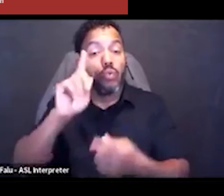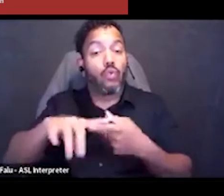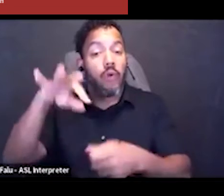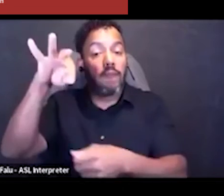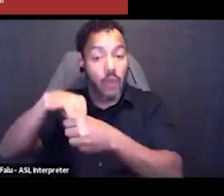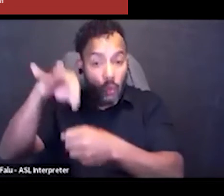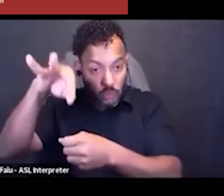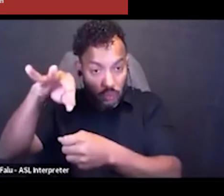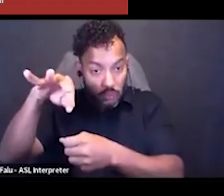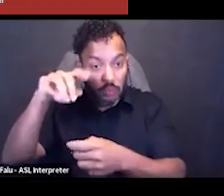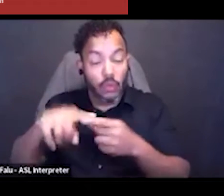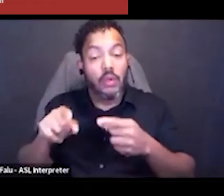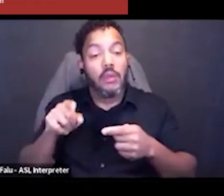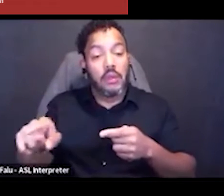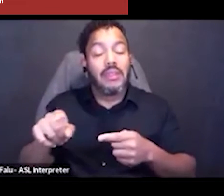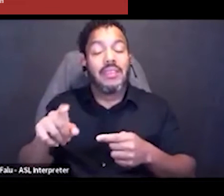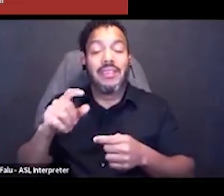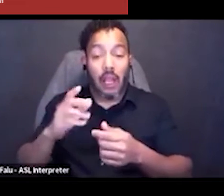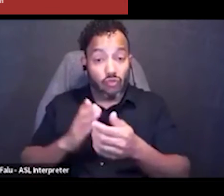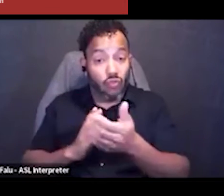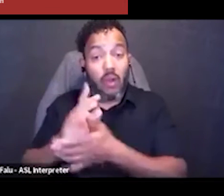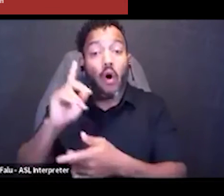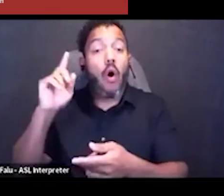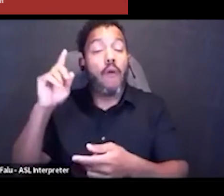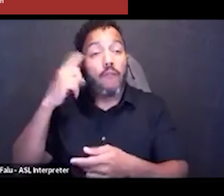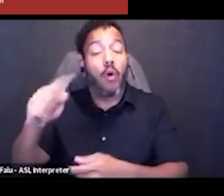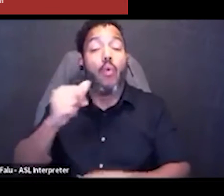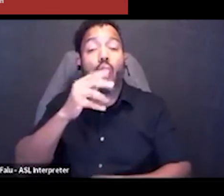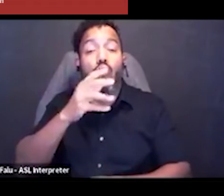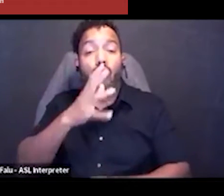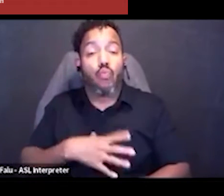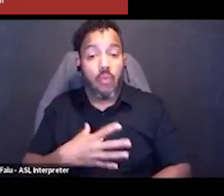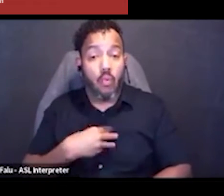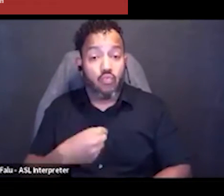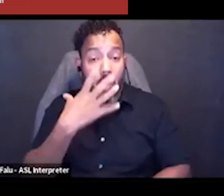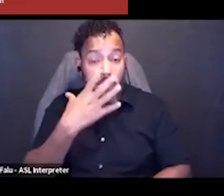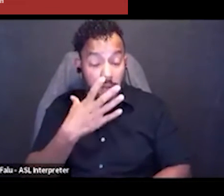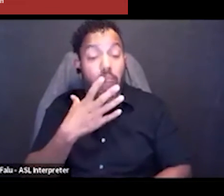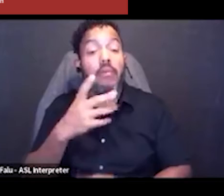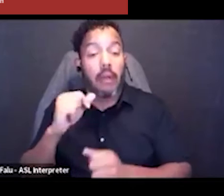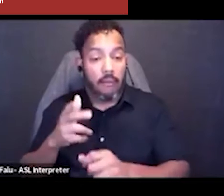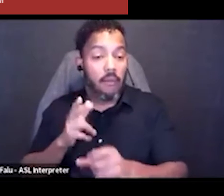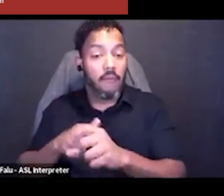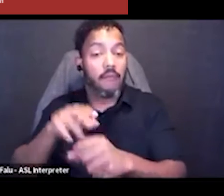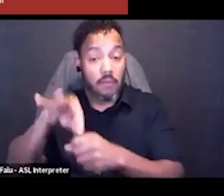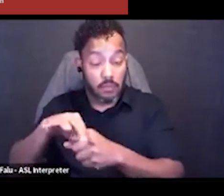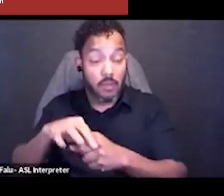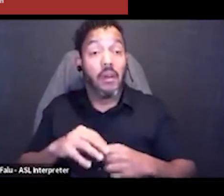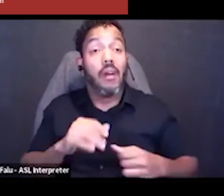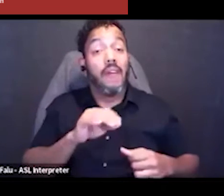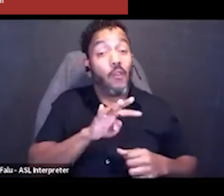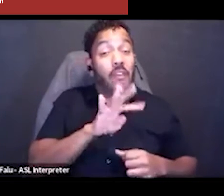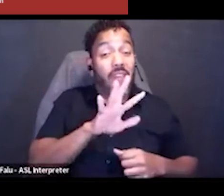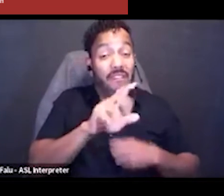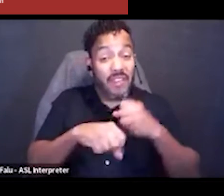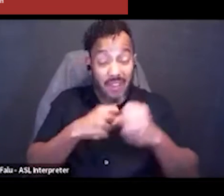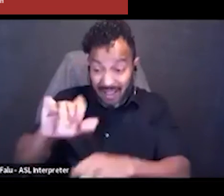It would be another 45 years until black women and other women of color were extended the